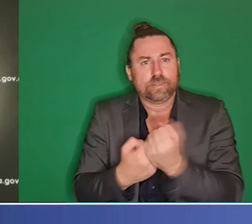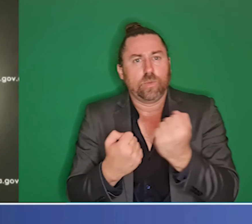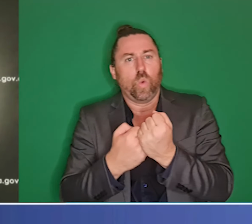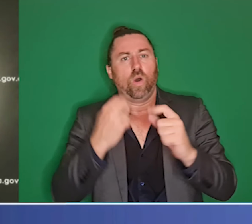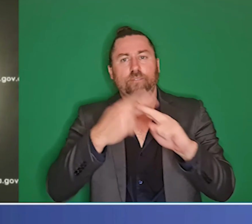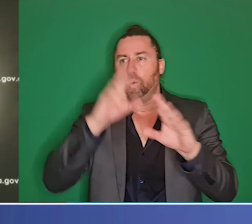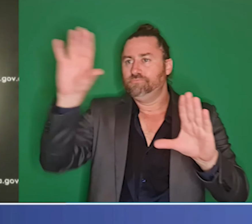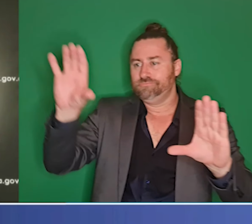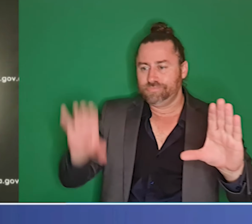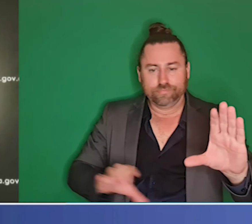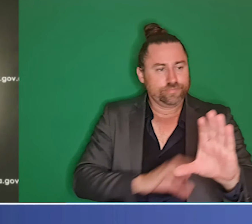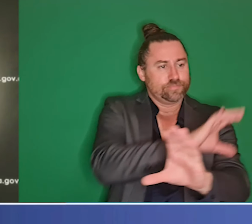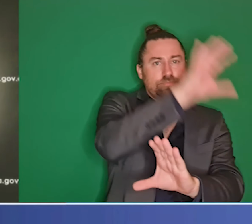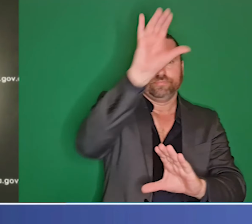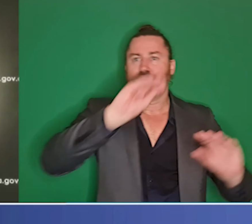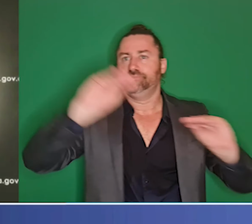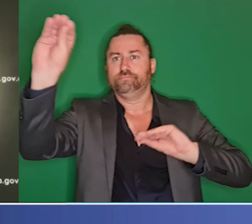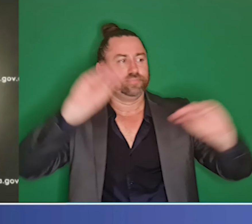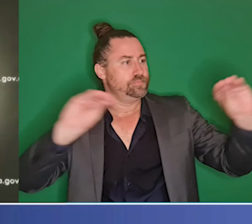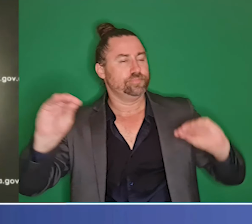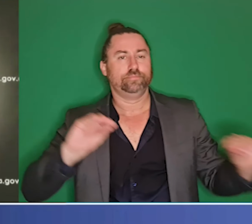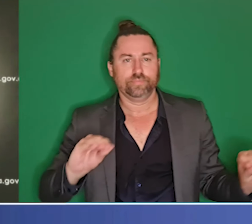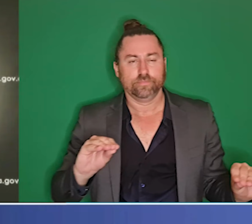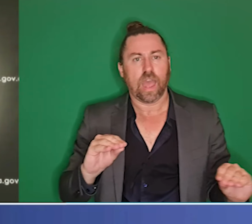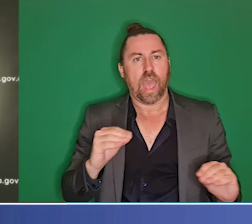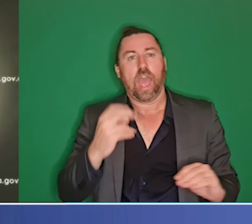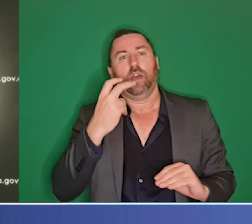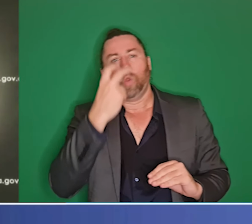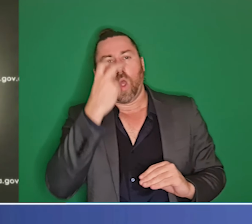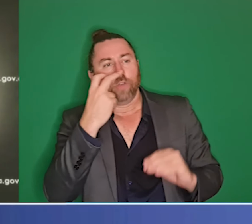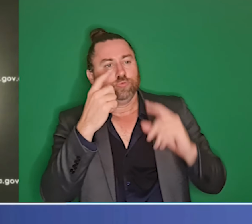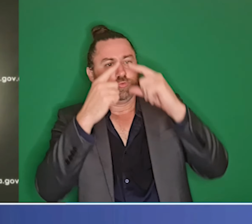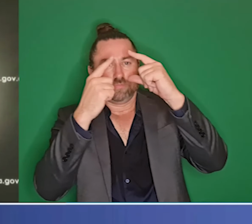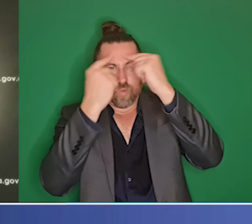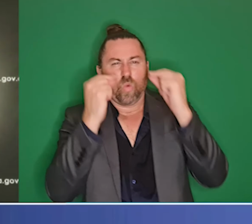and the support to aged care with rapid antigen tests and PPE.